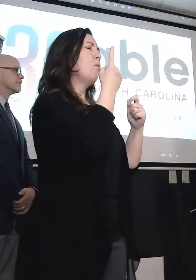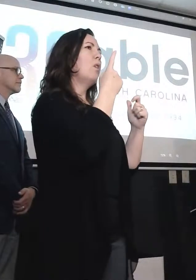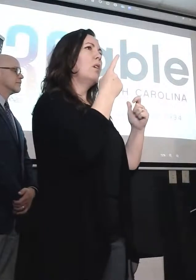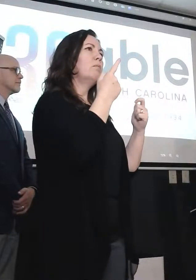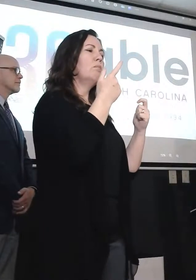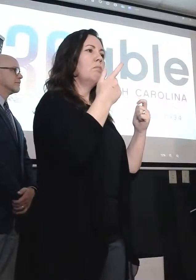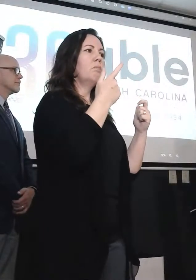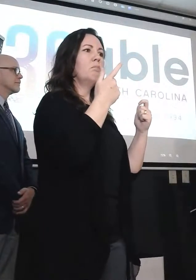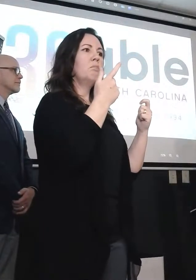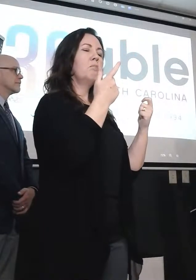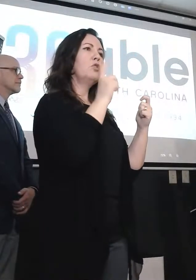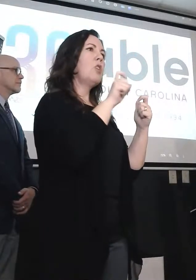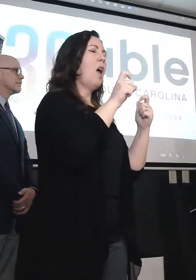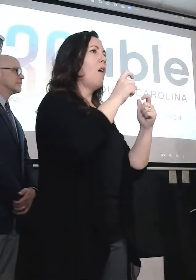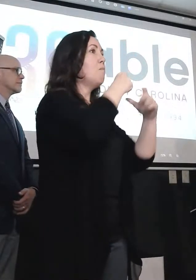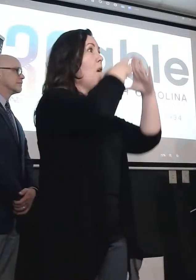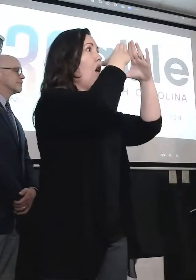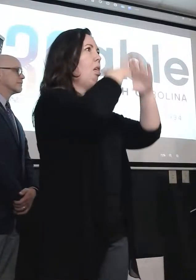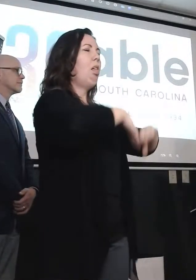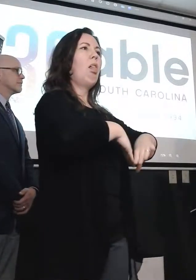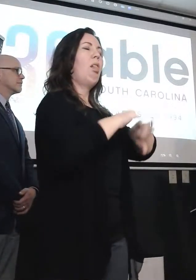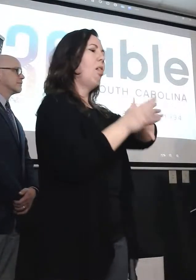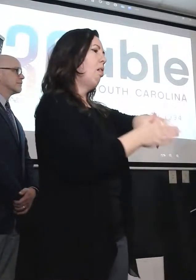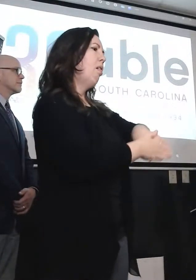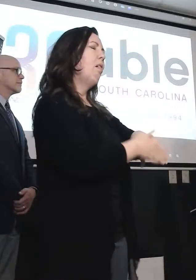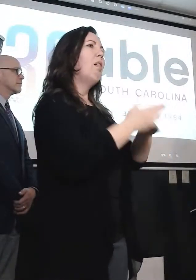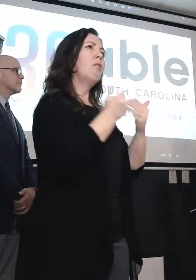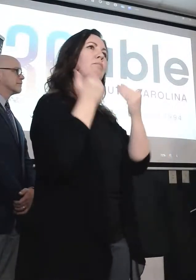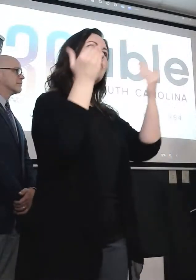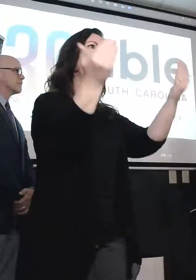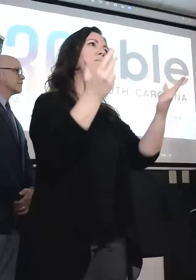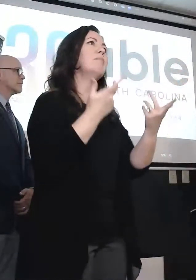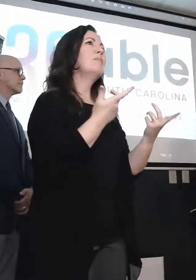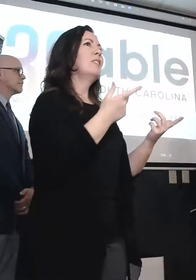have any barriers in their way and that's why it's so easy not just to give you a key to the